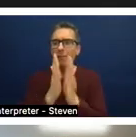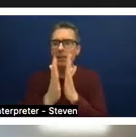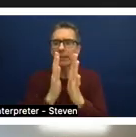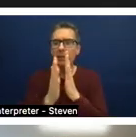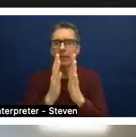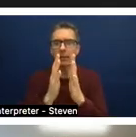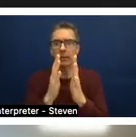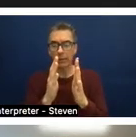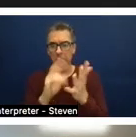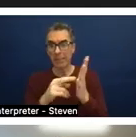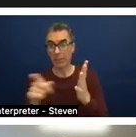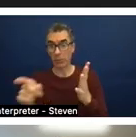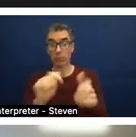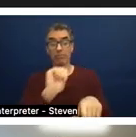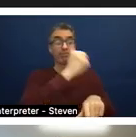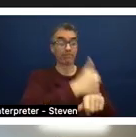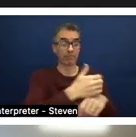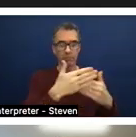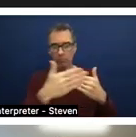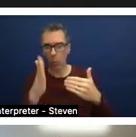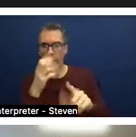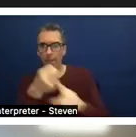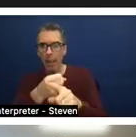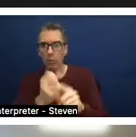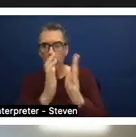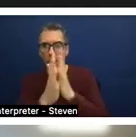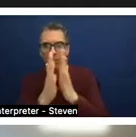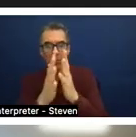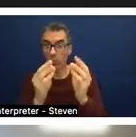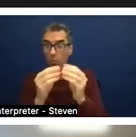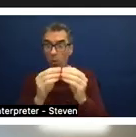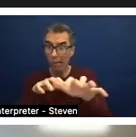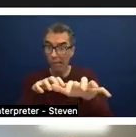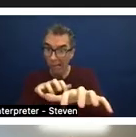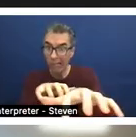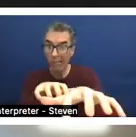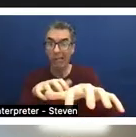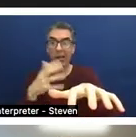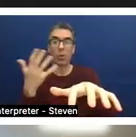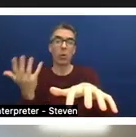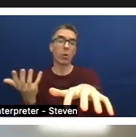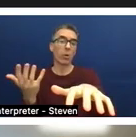to traffic such as, you know, additional congestion or how will some of the things